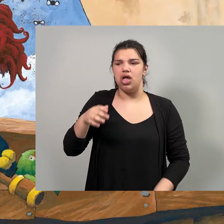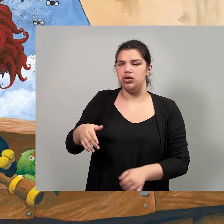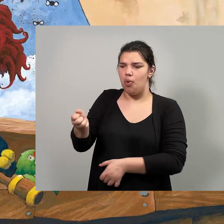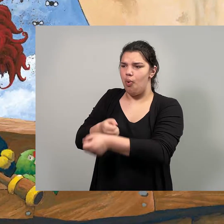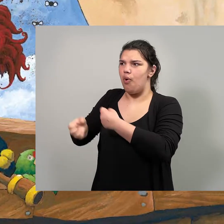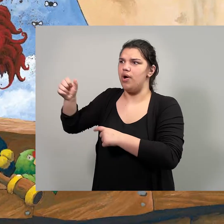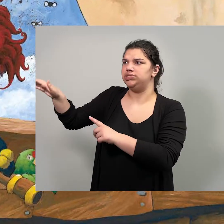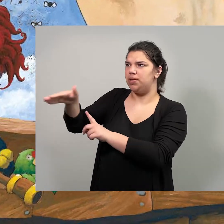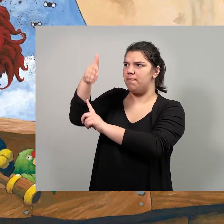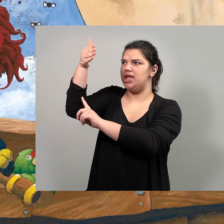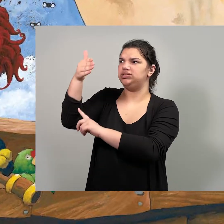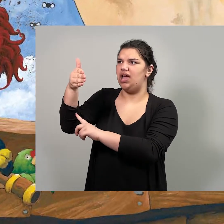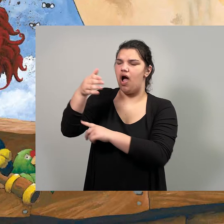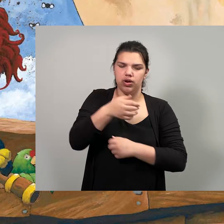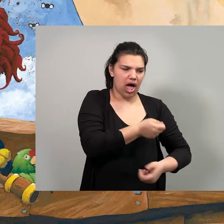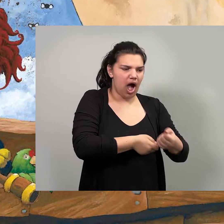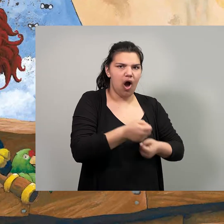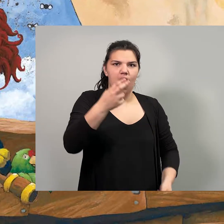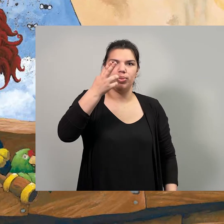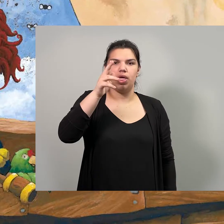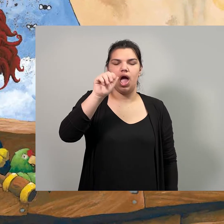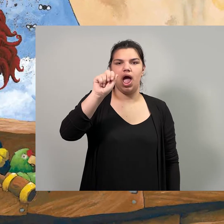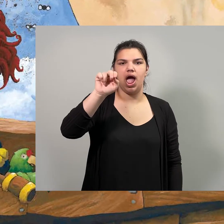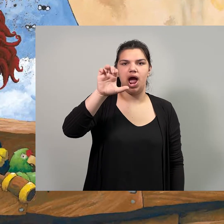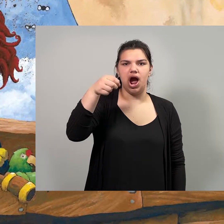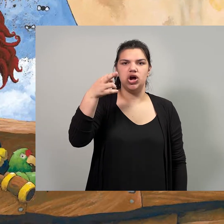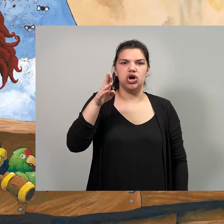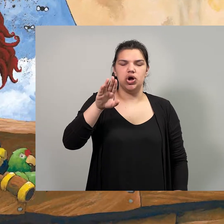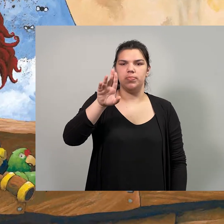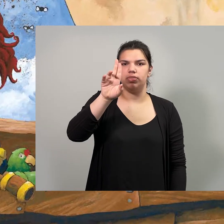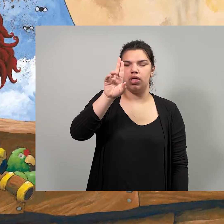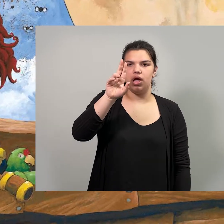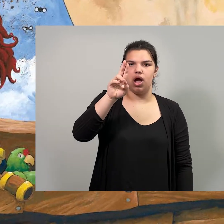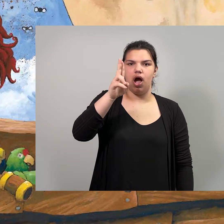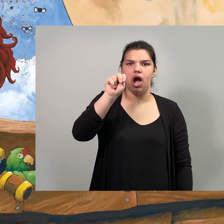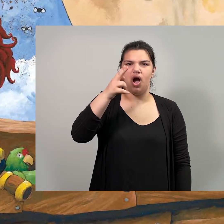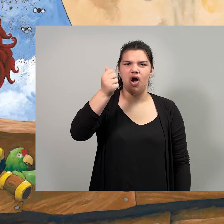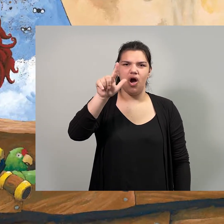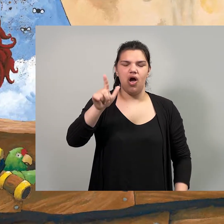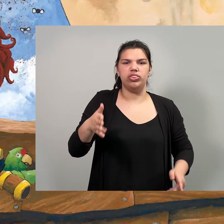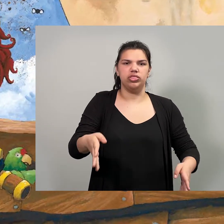"Hoist the mainsail, haul up the anchor, unfurl the jibs, it's treasure we be seeking!"